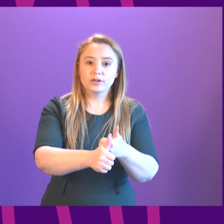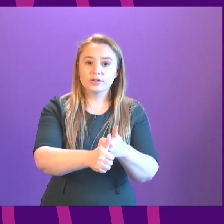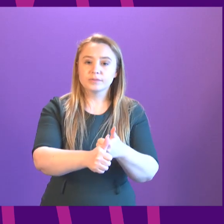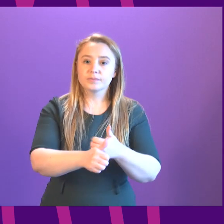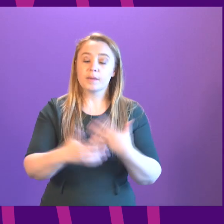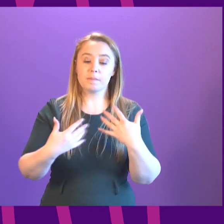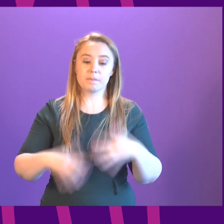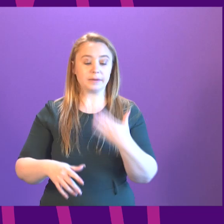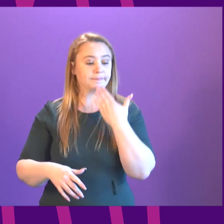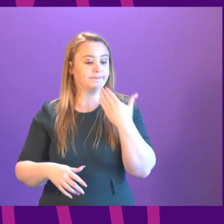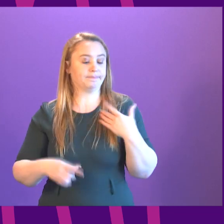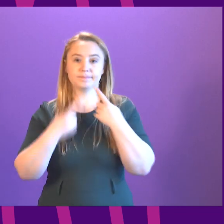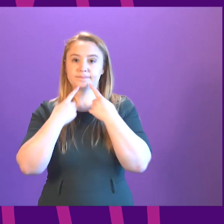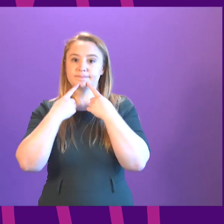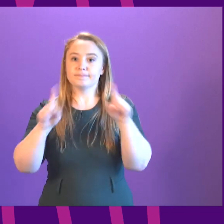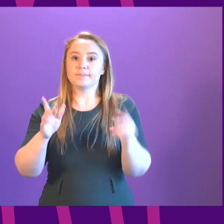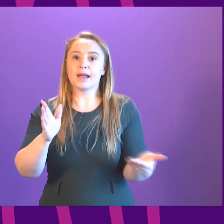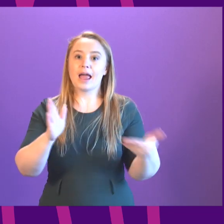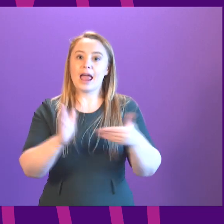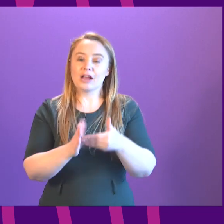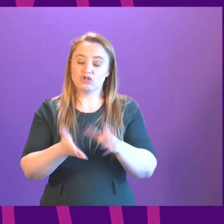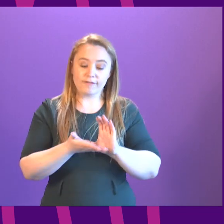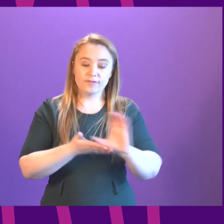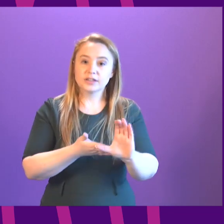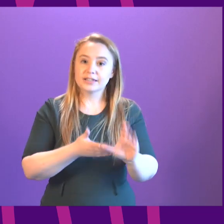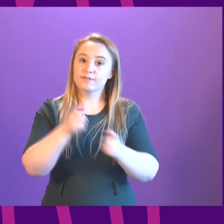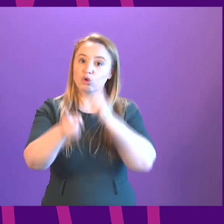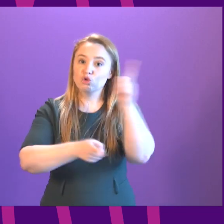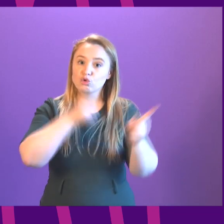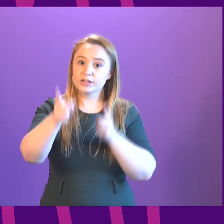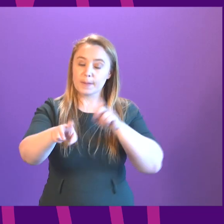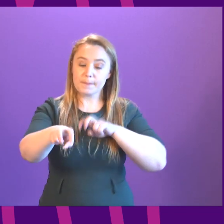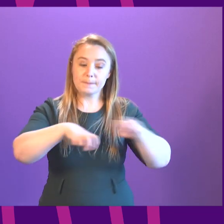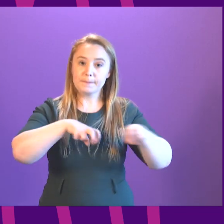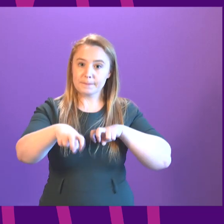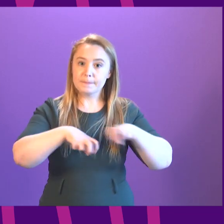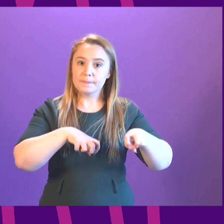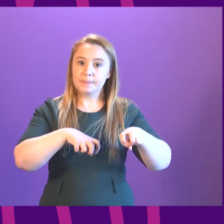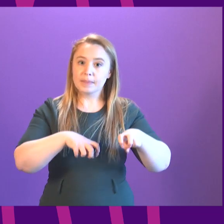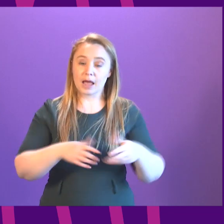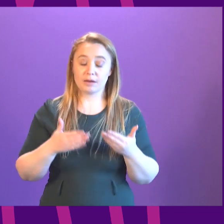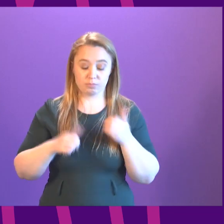announced additional funding for tourism, in particular, and the processes are under